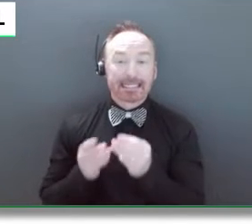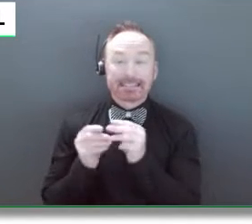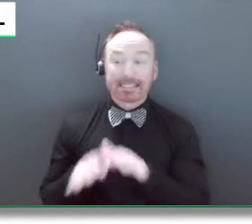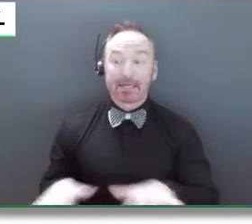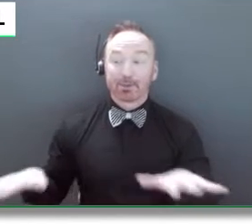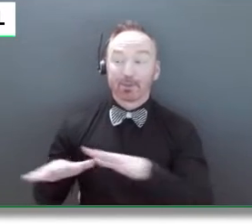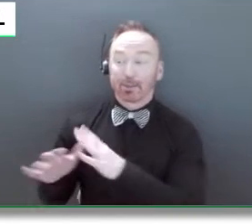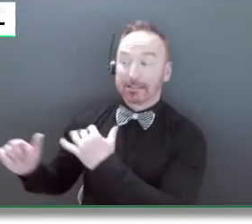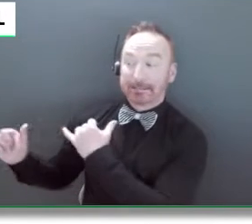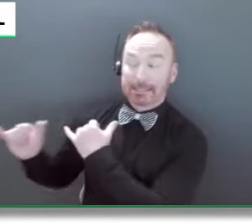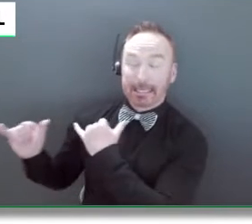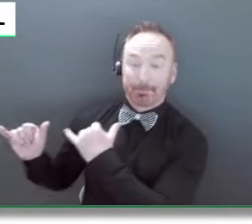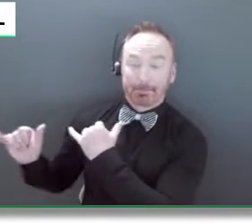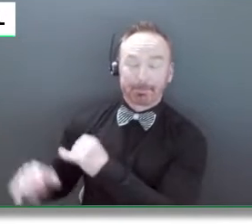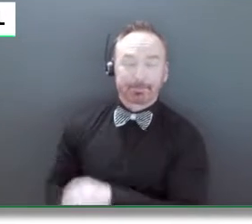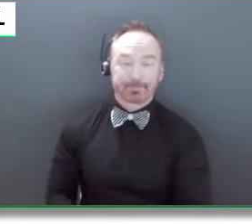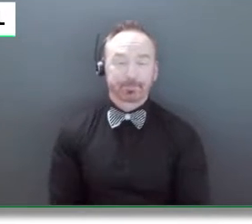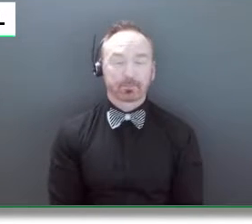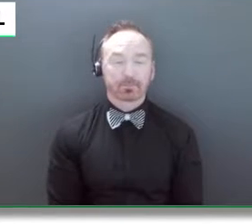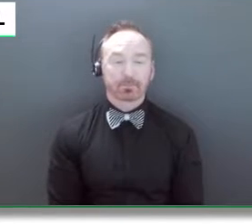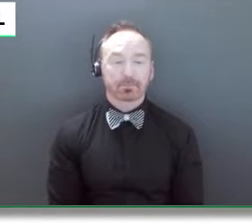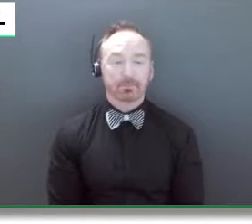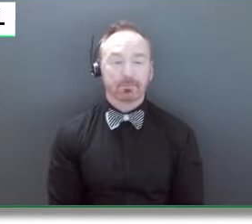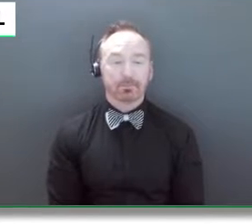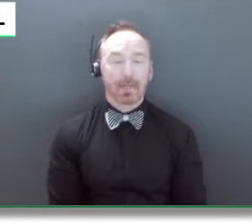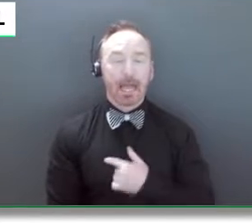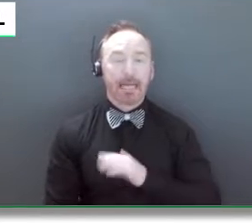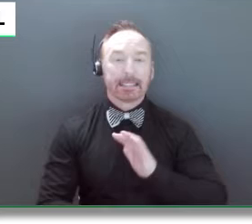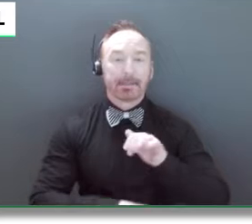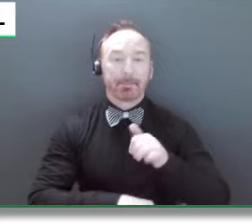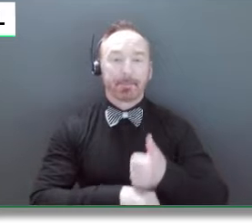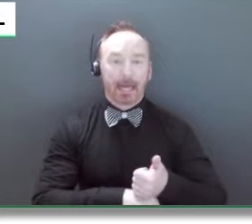and I am the founder of RAD society for short